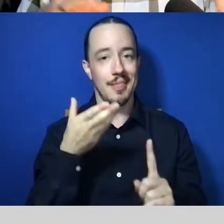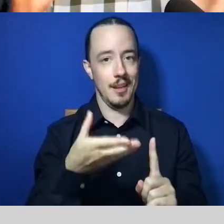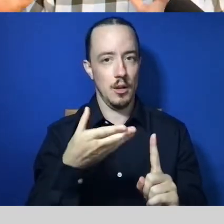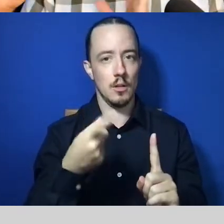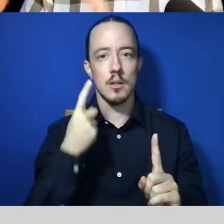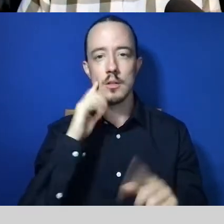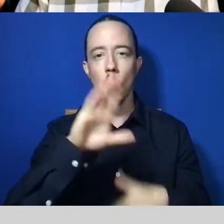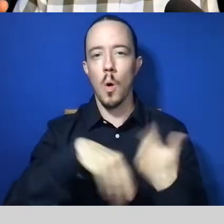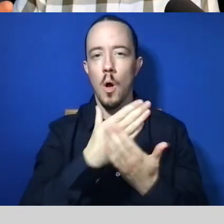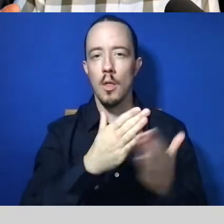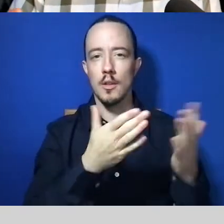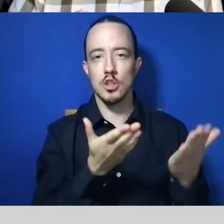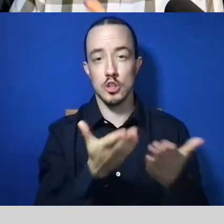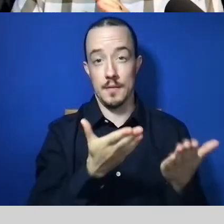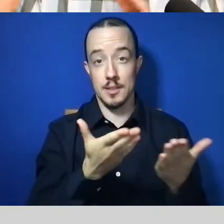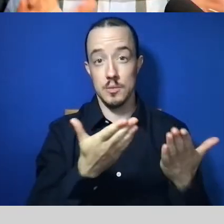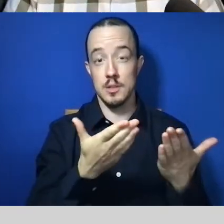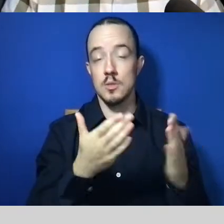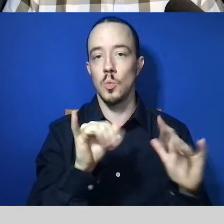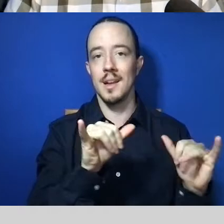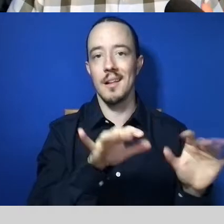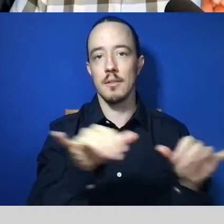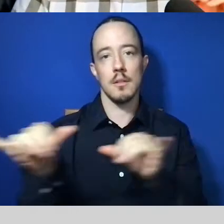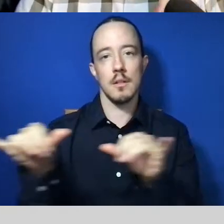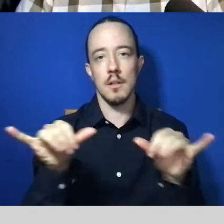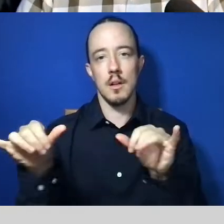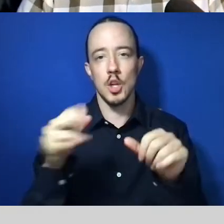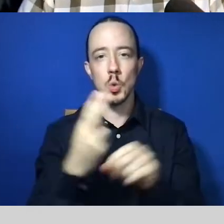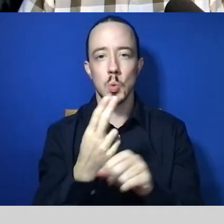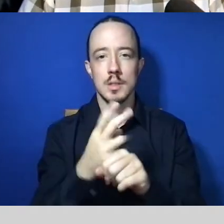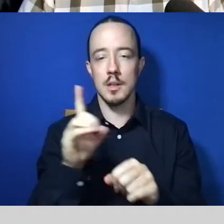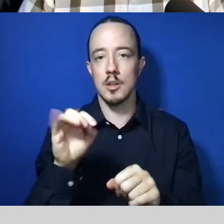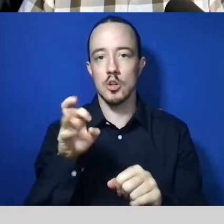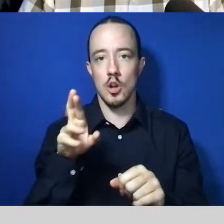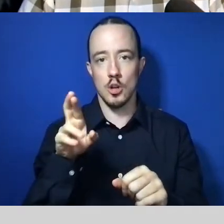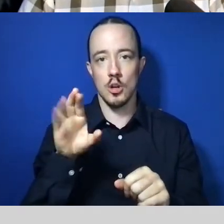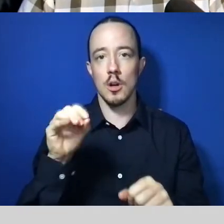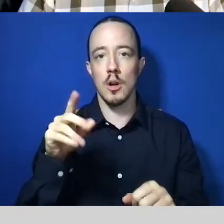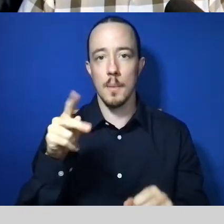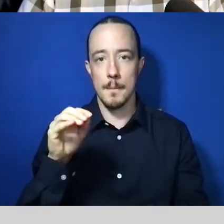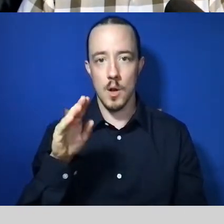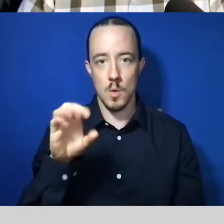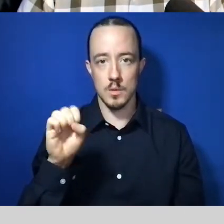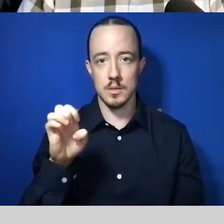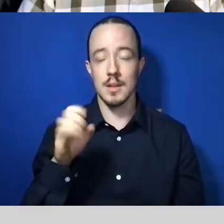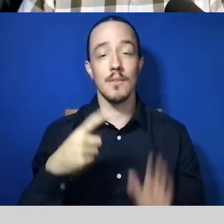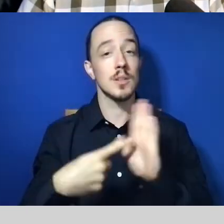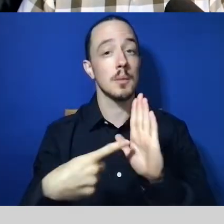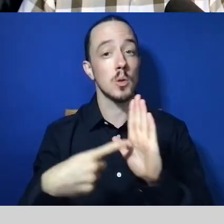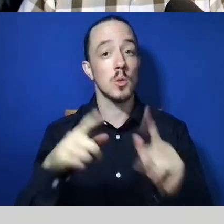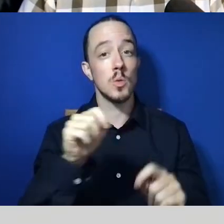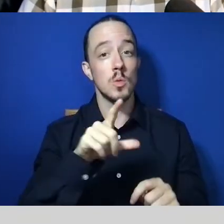that are going to be in the cloud using Docker Compose. So for example, tools like Redis or Postgres,